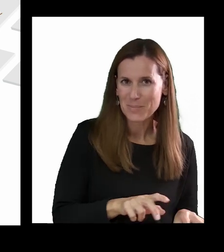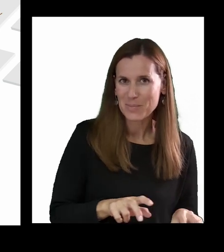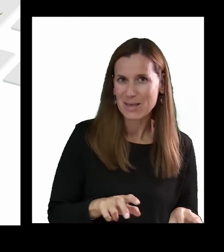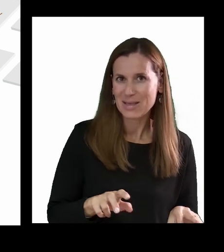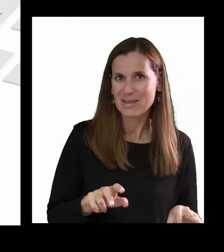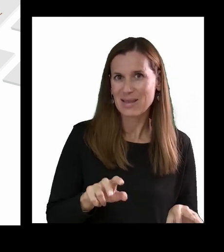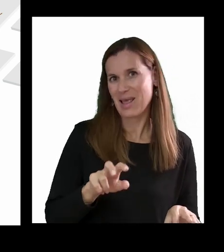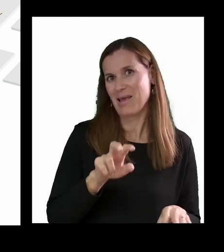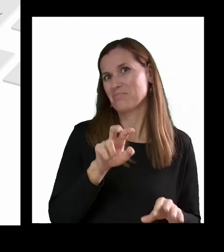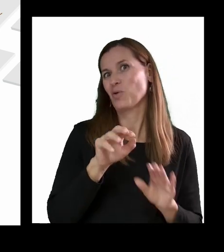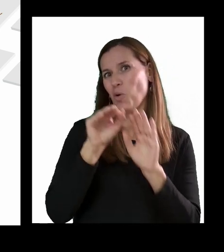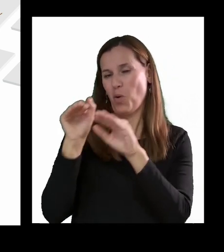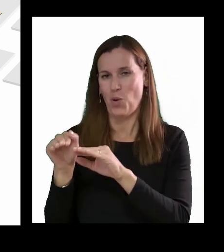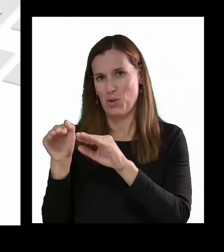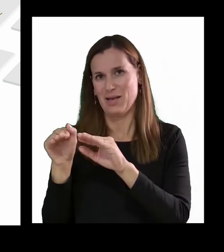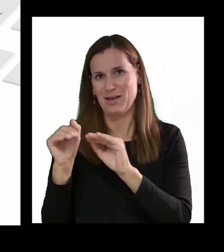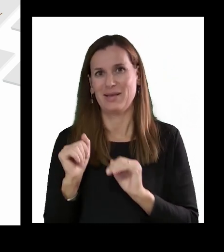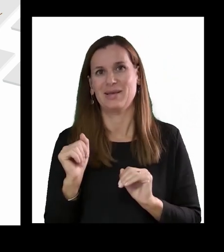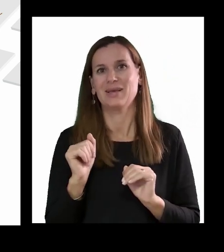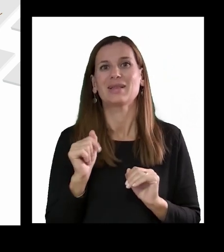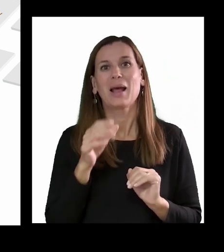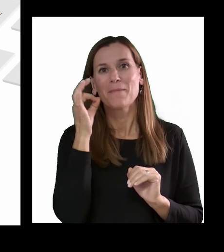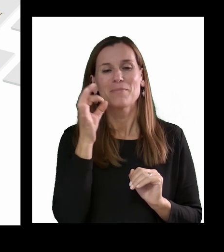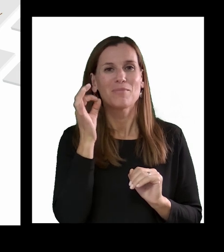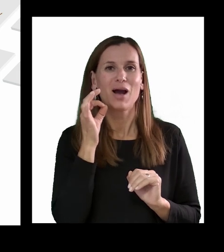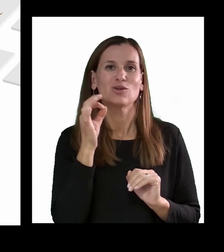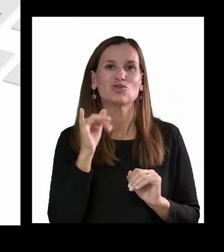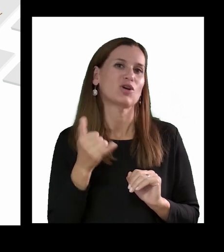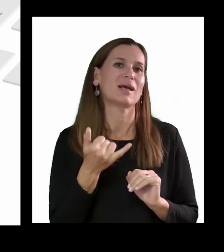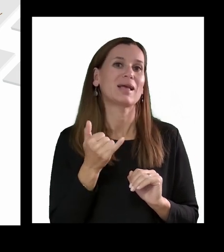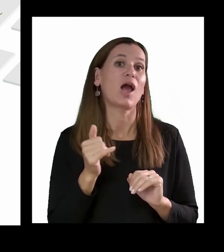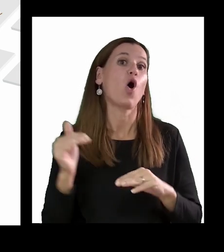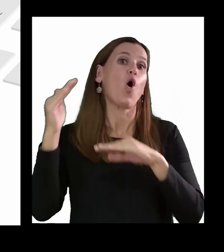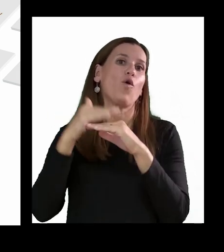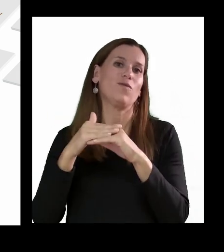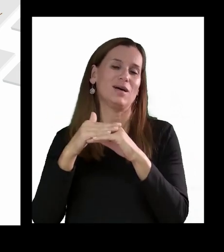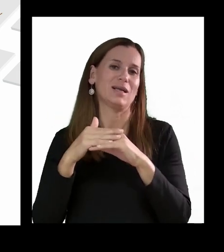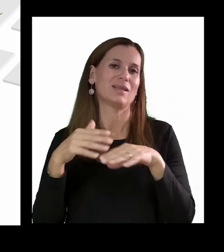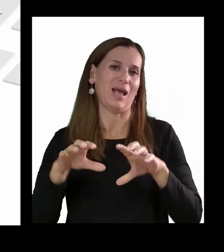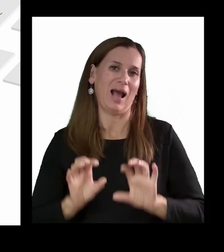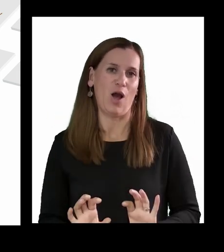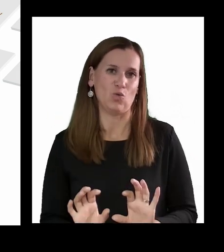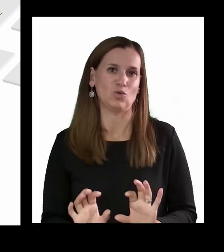flag shape. So the cat in this case of course is over the sofa. The other card will be the glossary